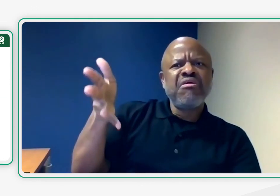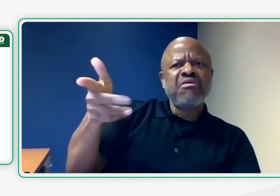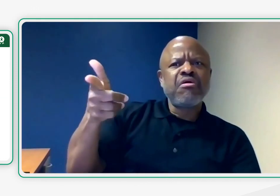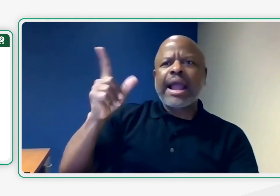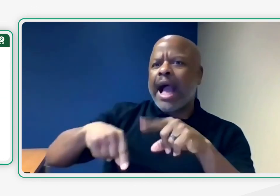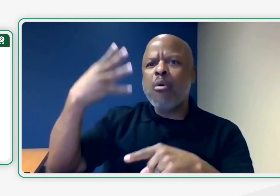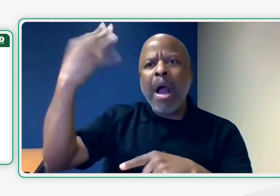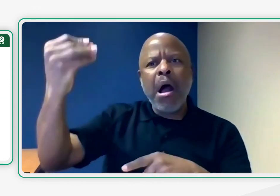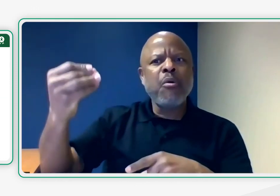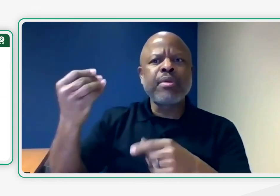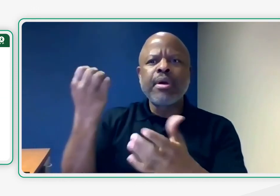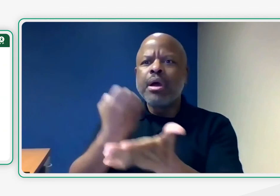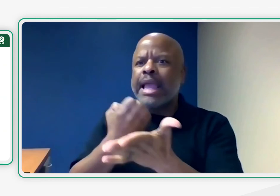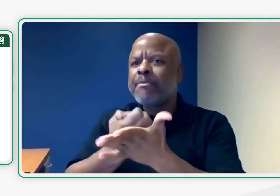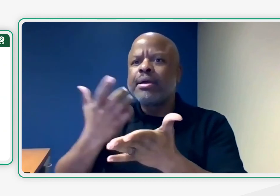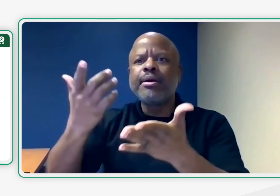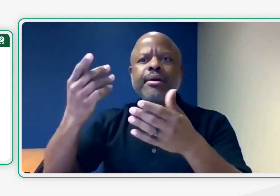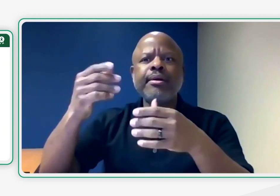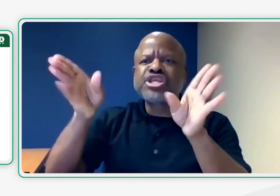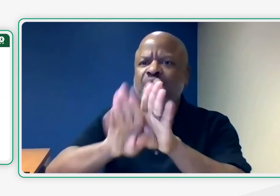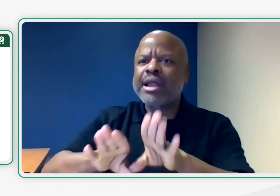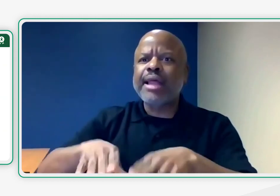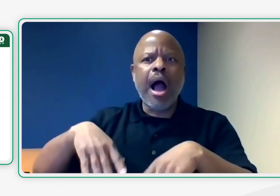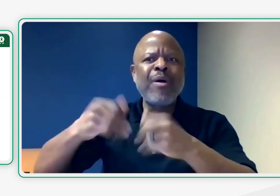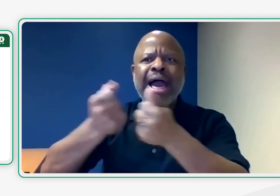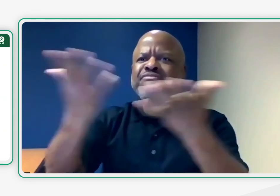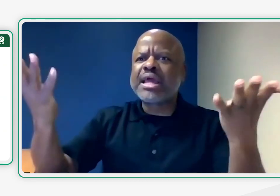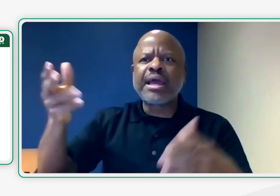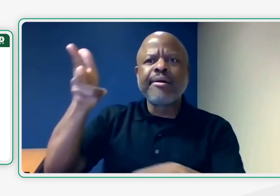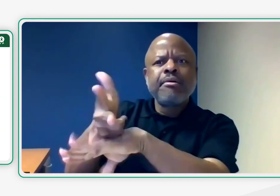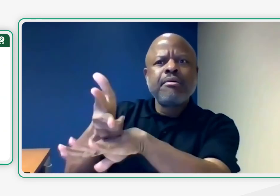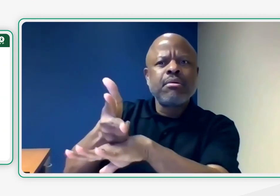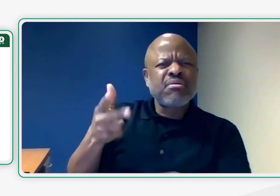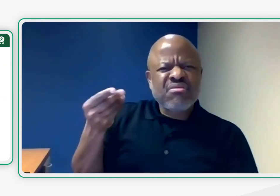it changed. And we were thinking of whether to park it outside or indoors, in the garage.